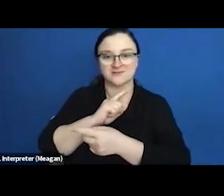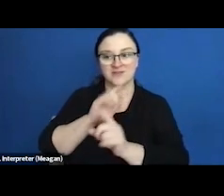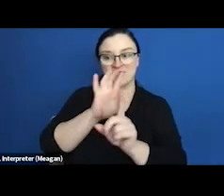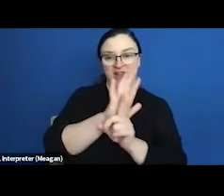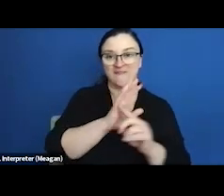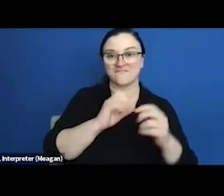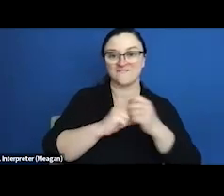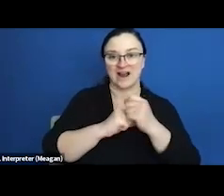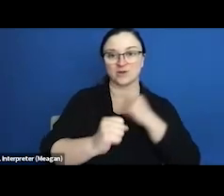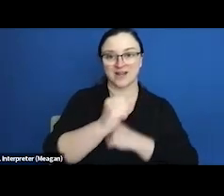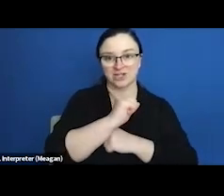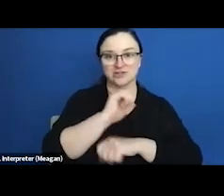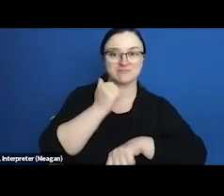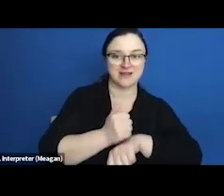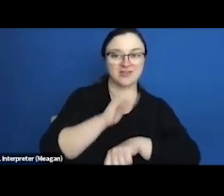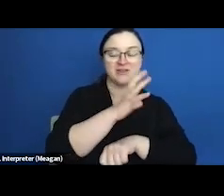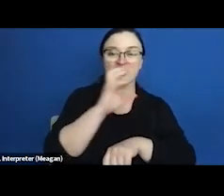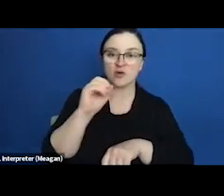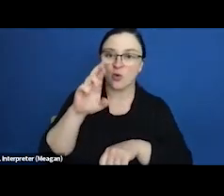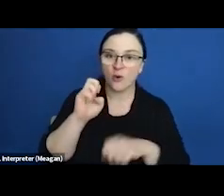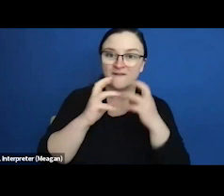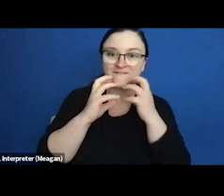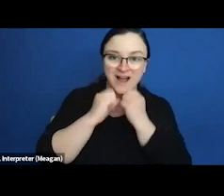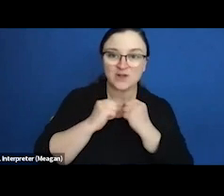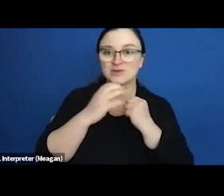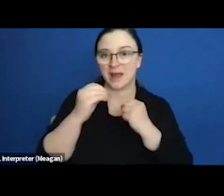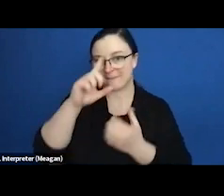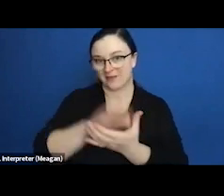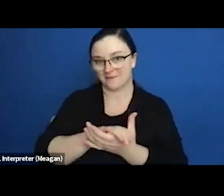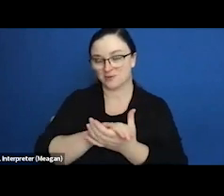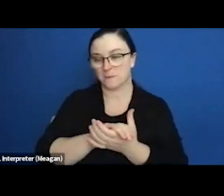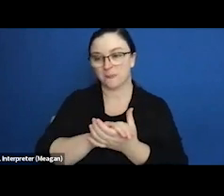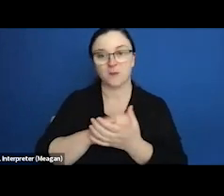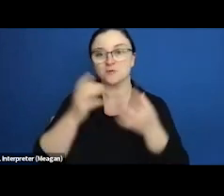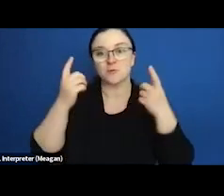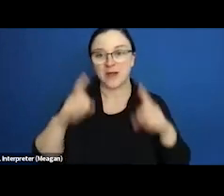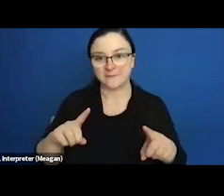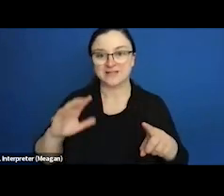of those core values and those beliefs. And so what we end up practicing sometimes can be coercive 'cause we might not lose...